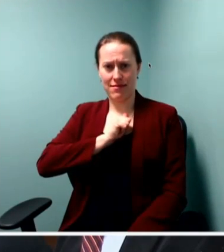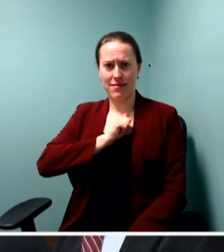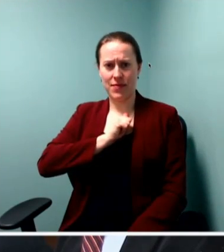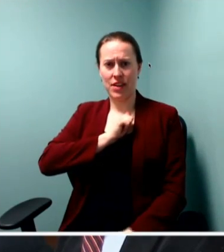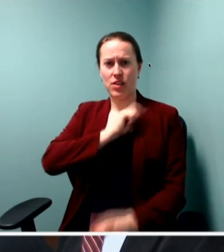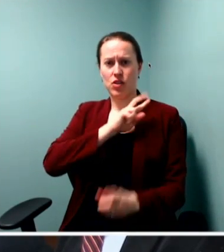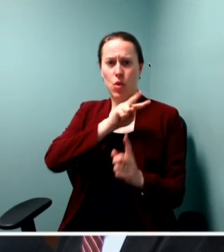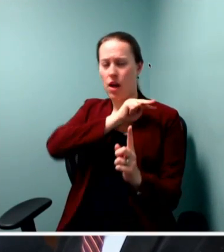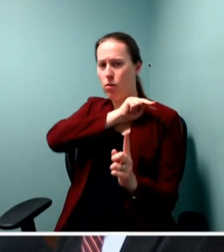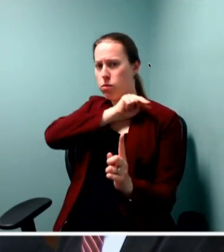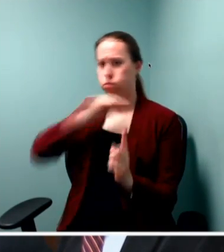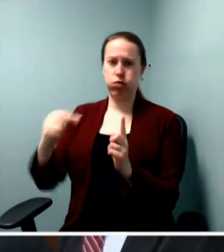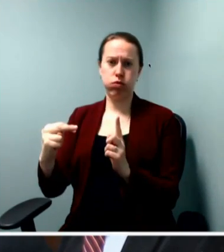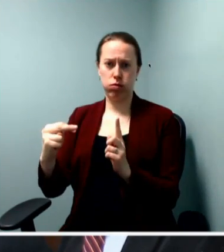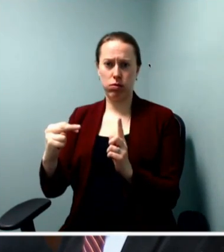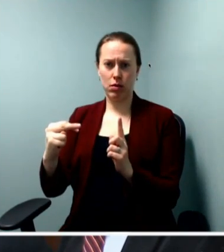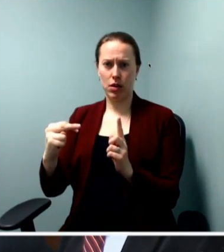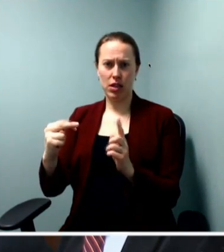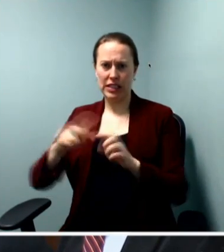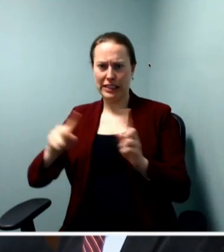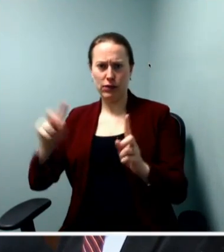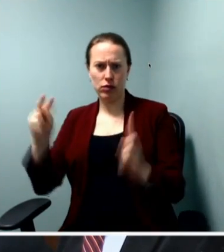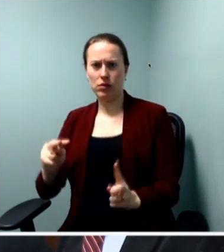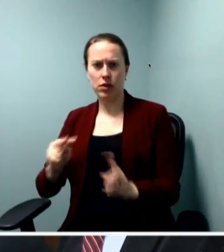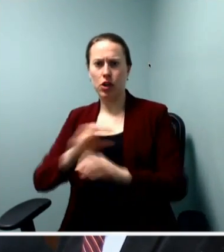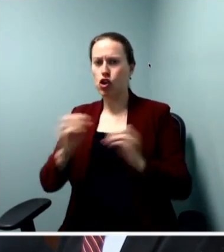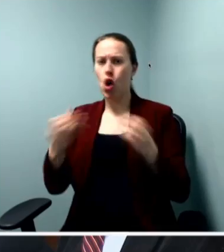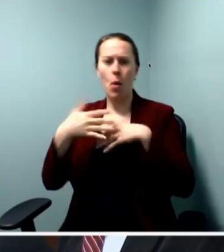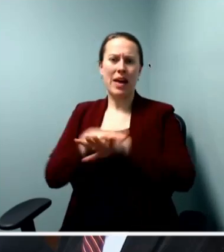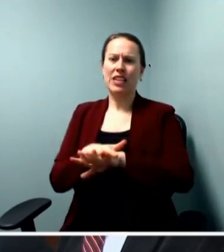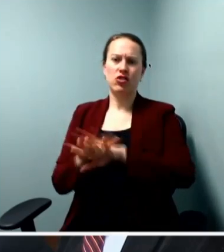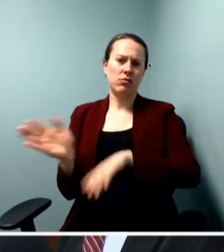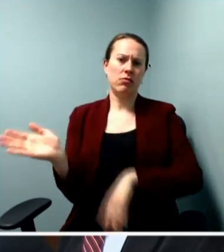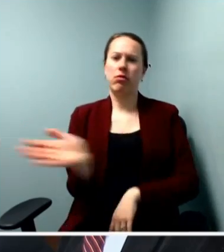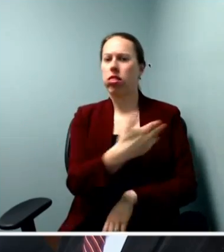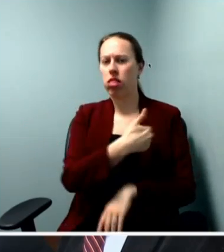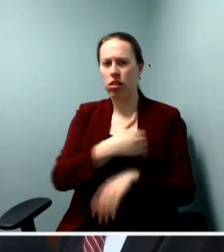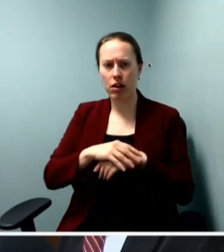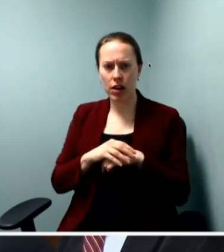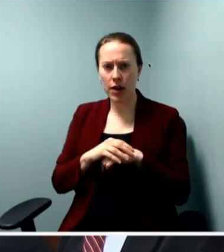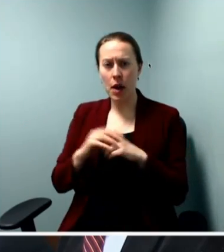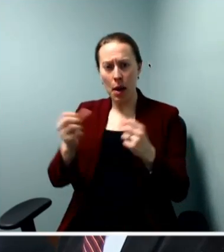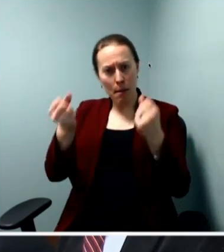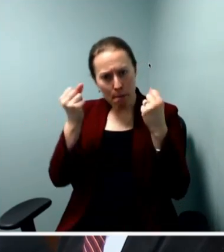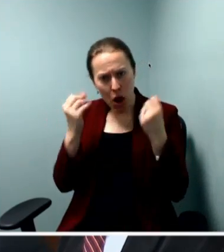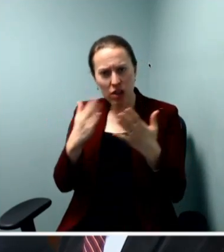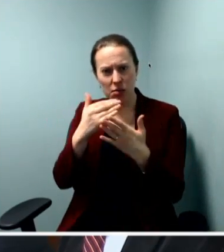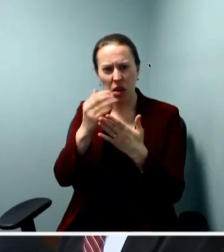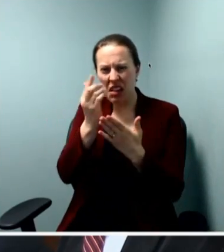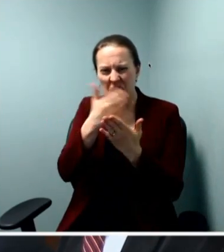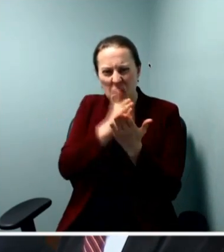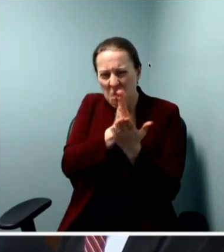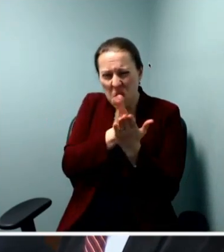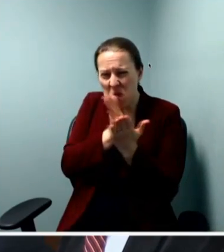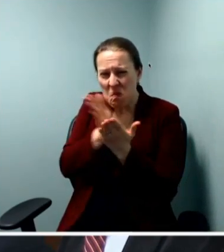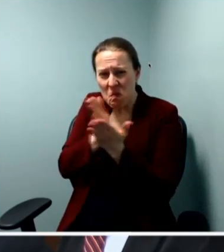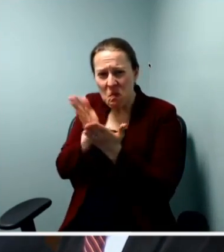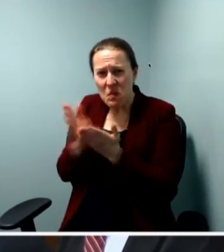there's no mainstream in this. That it's multiple little-- builds into the stream